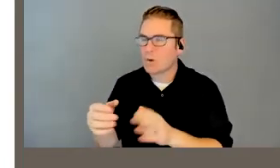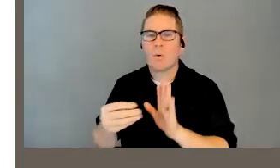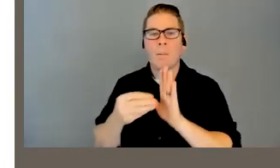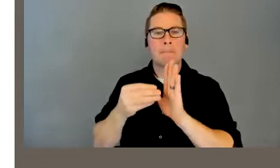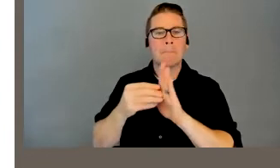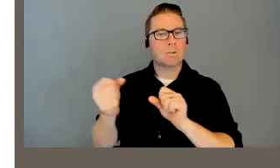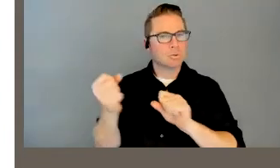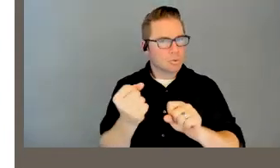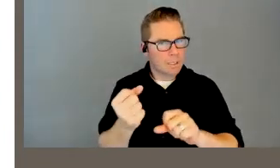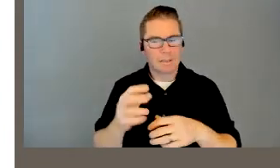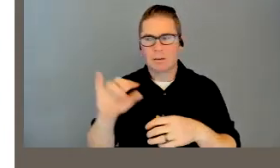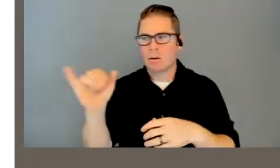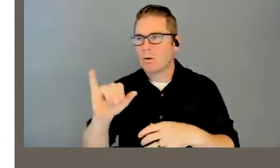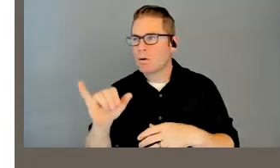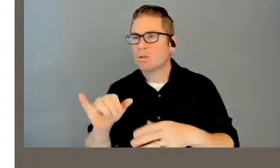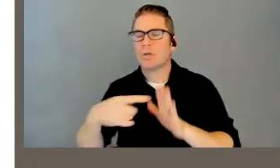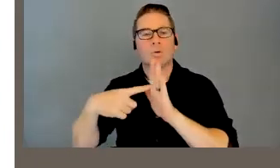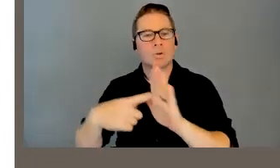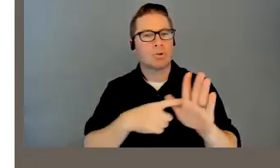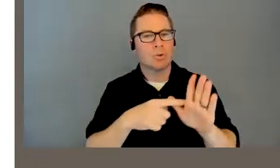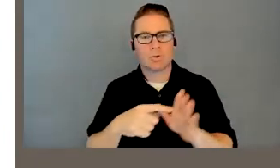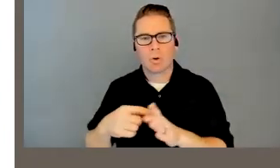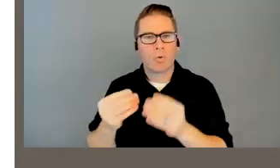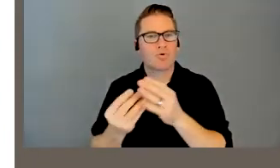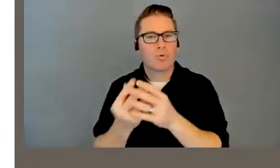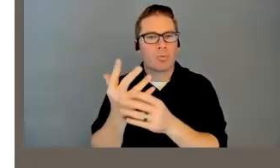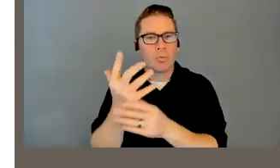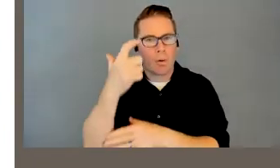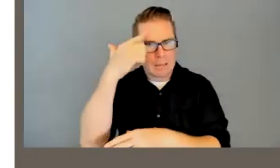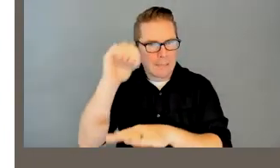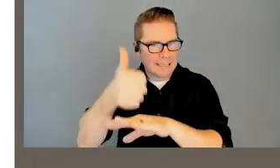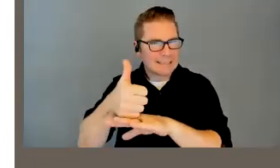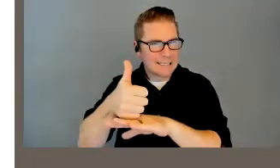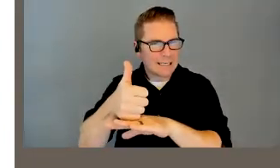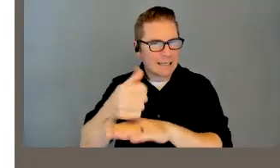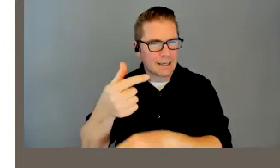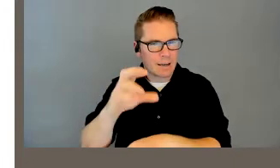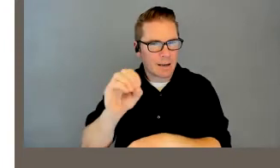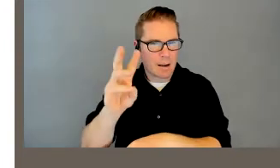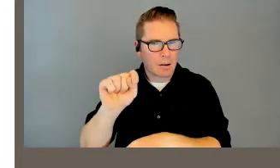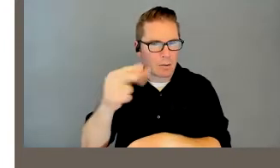and welcoming mistakes is part of the learning process. So I encourage you to read the whole article